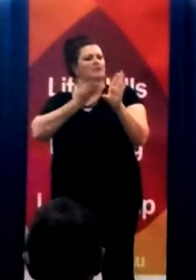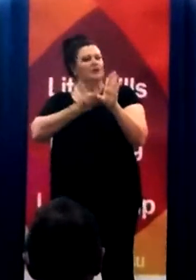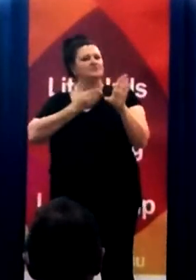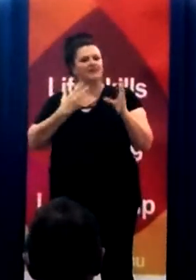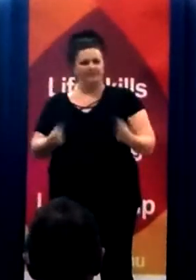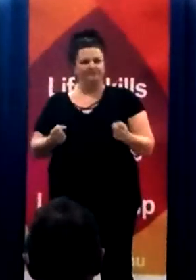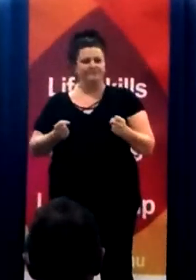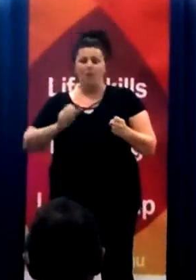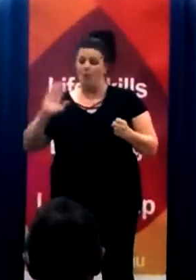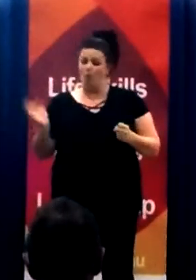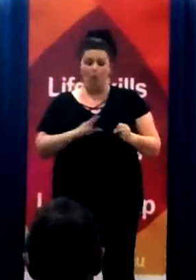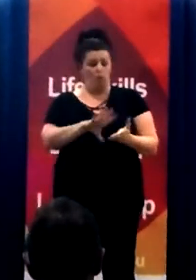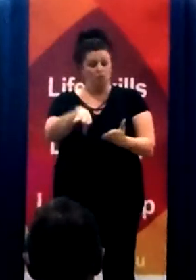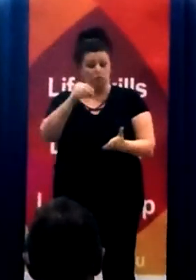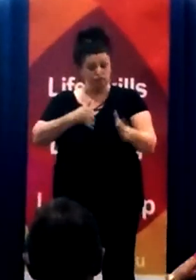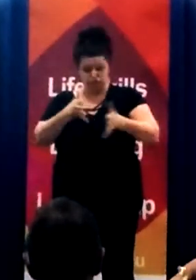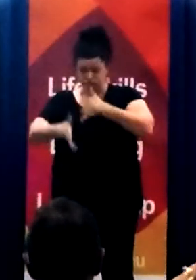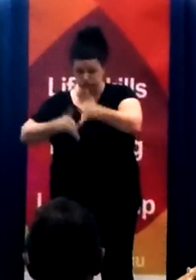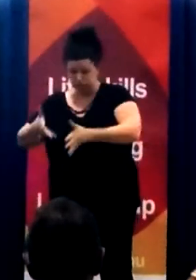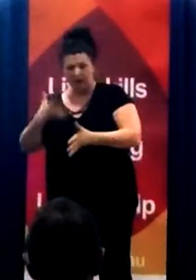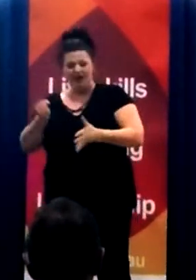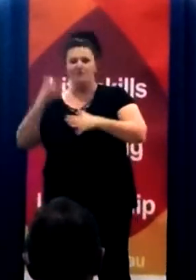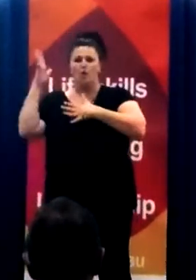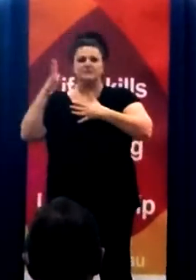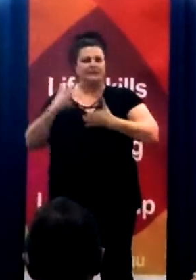All signing students receive Auslan interpreting support.